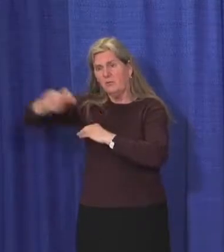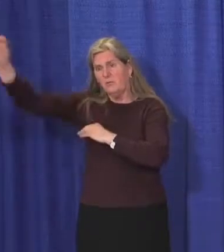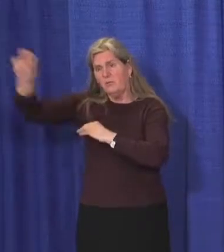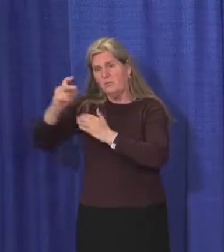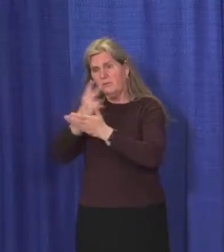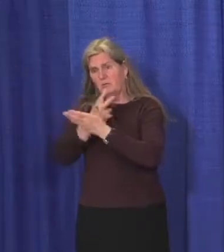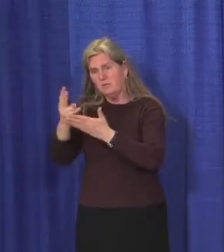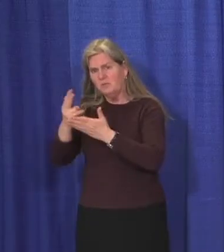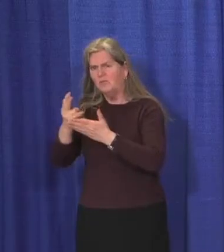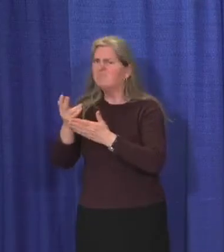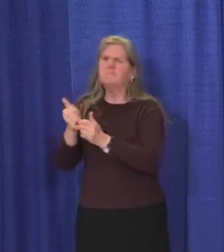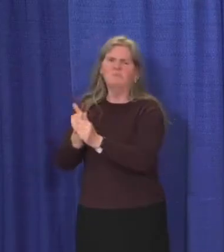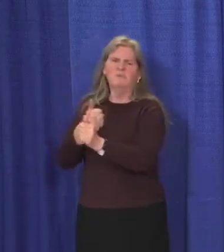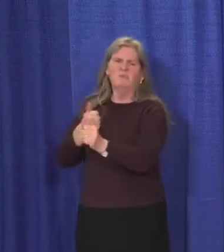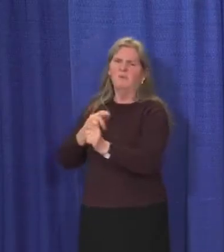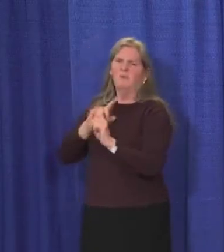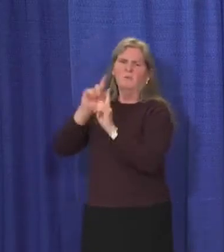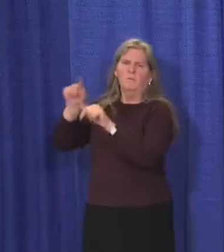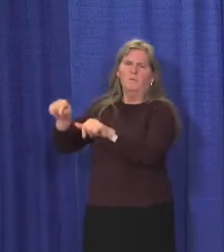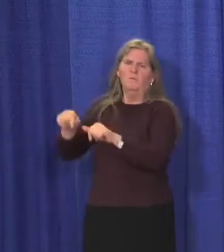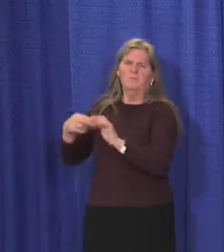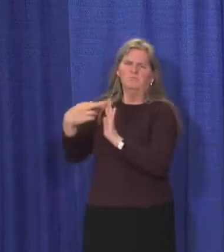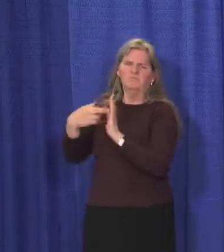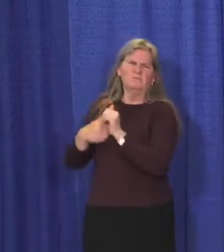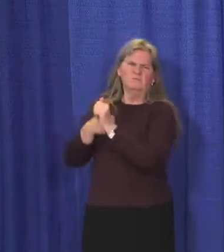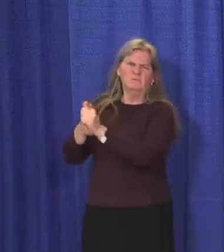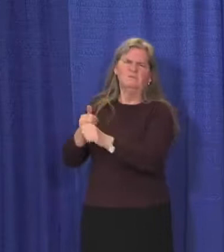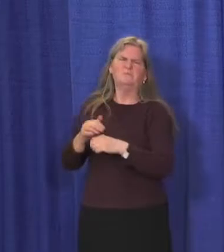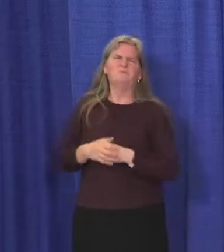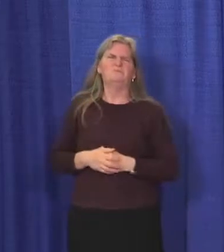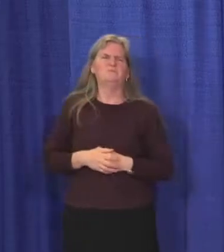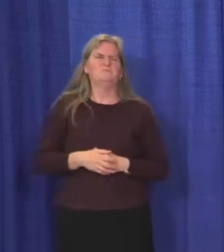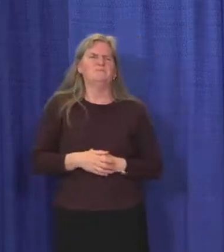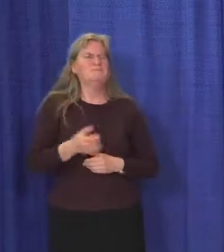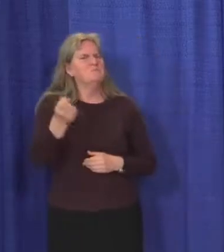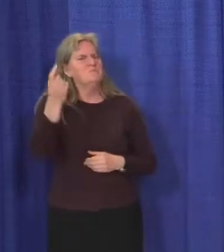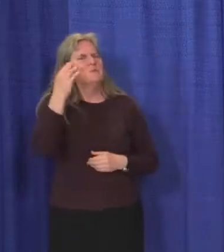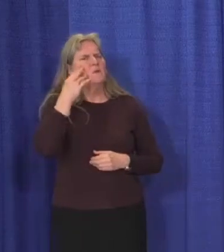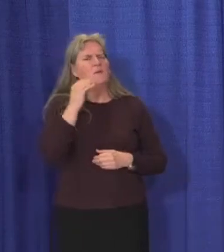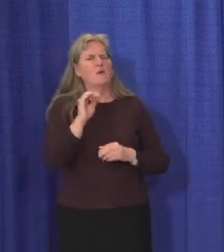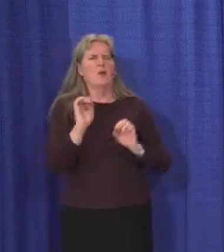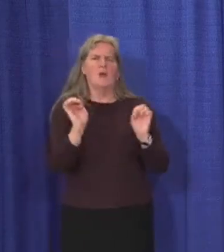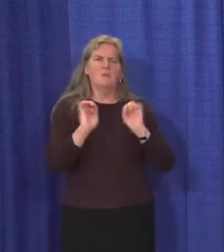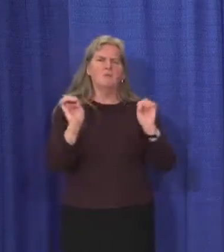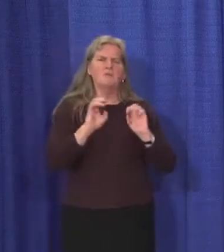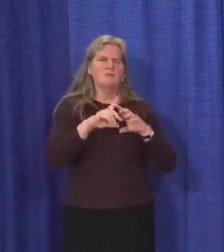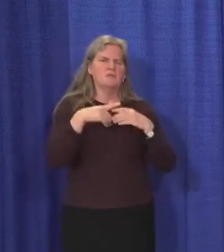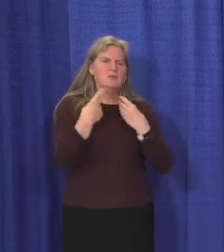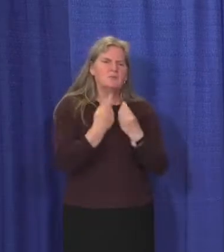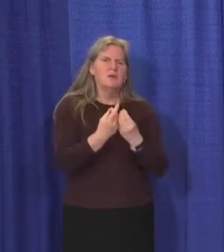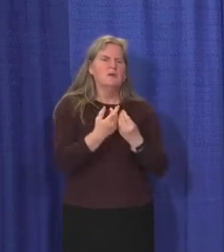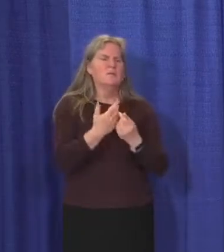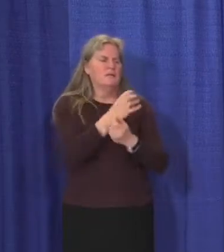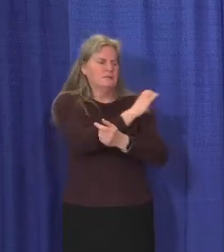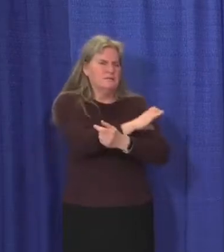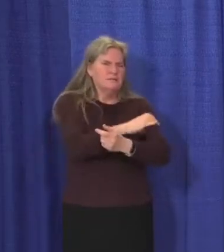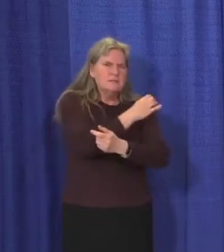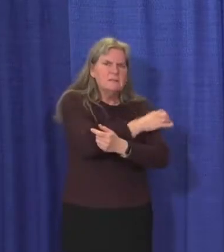had the chance to work with these businesses. Emergency departments and health centres will continue to see